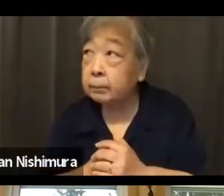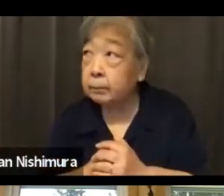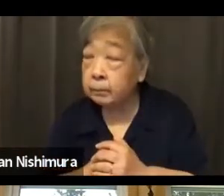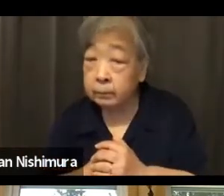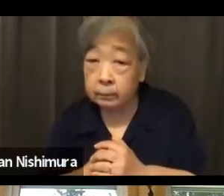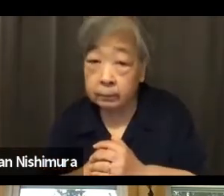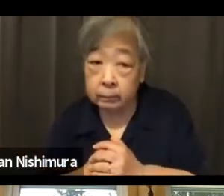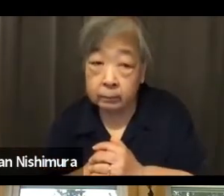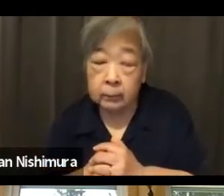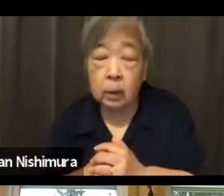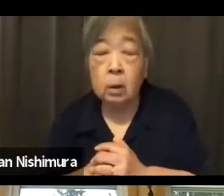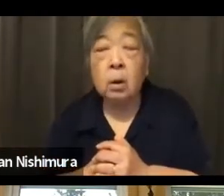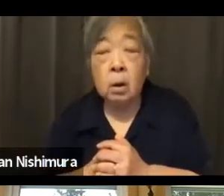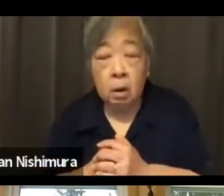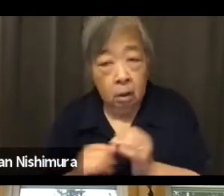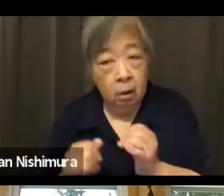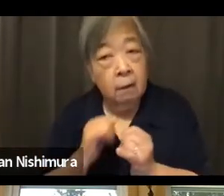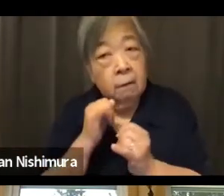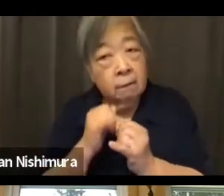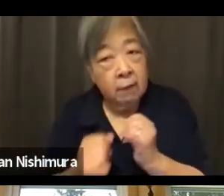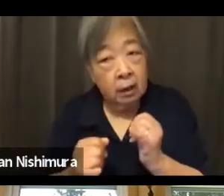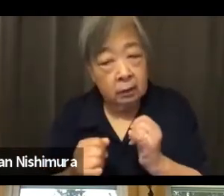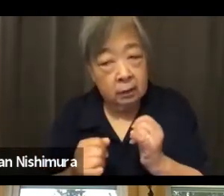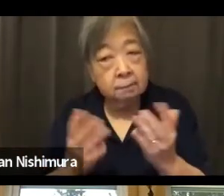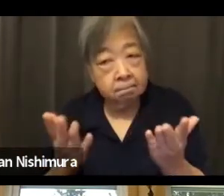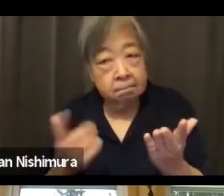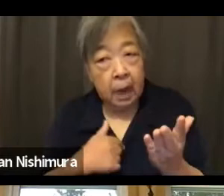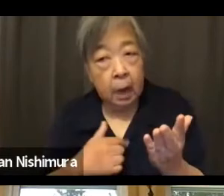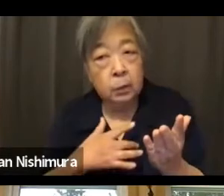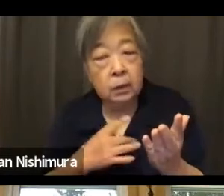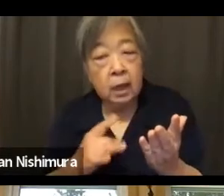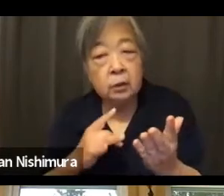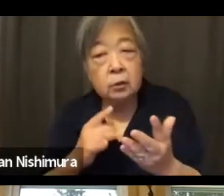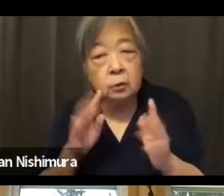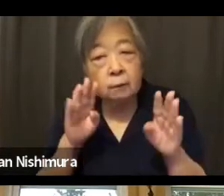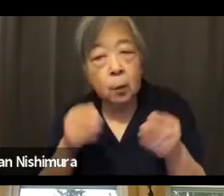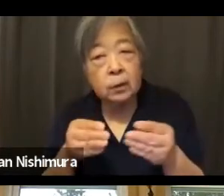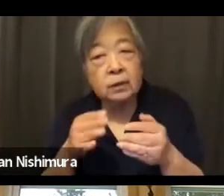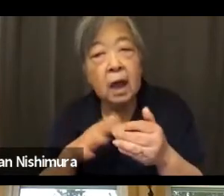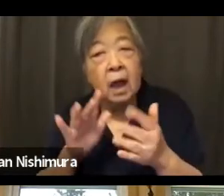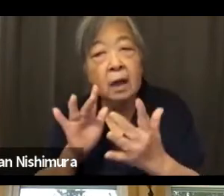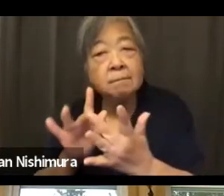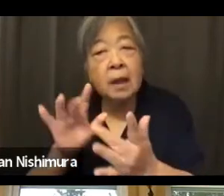Finally, what I'd like to focus on is outreach. David alluded to this.